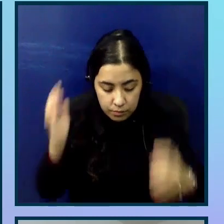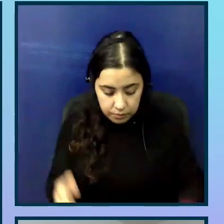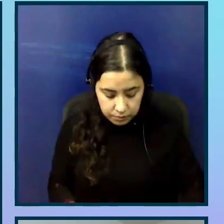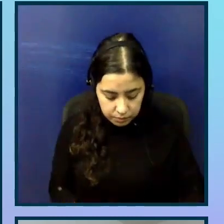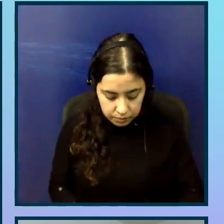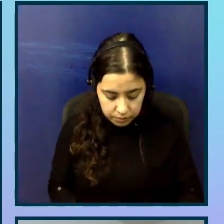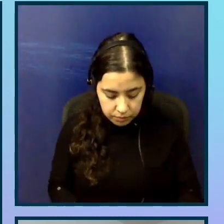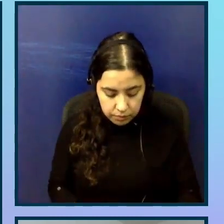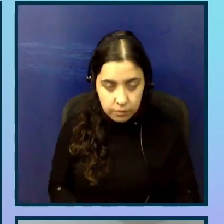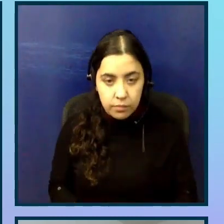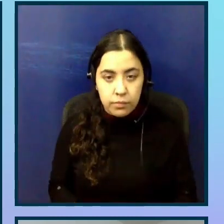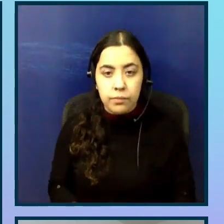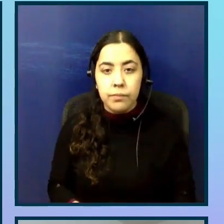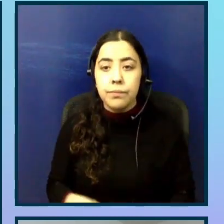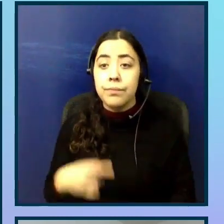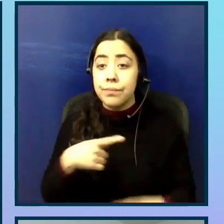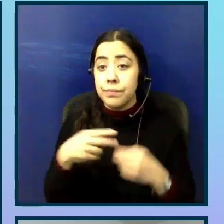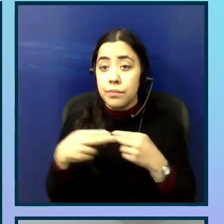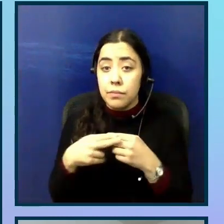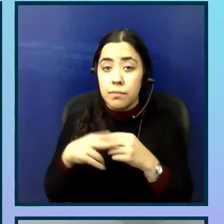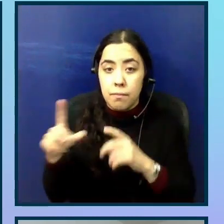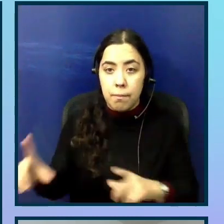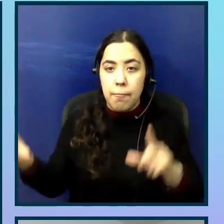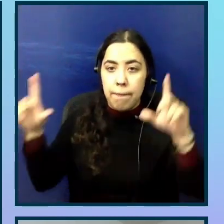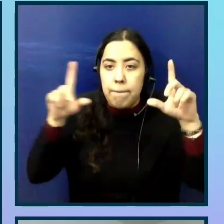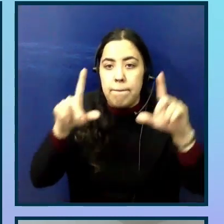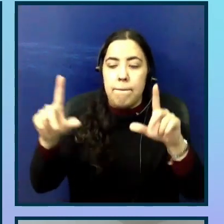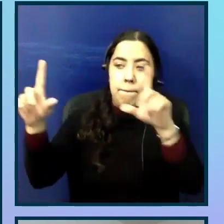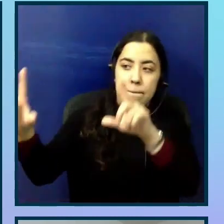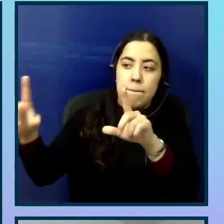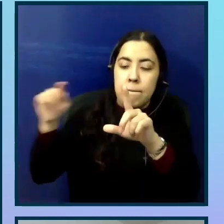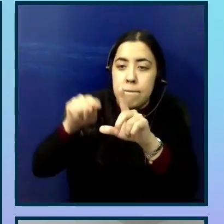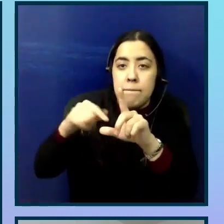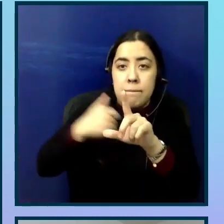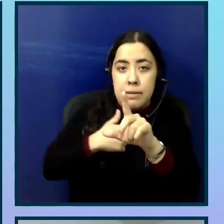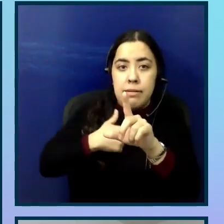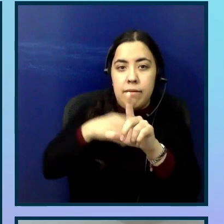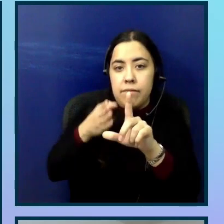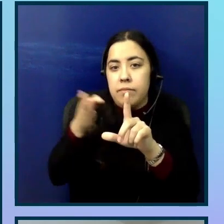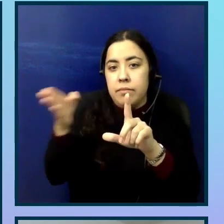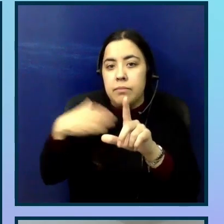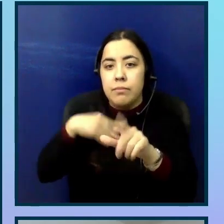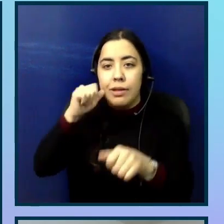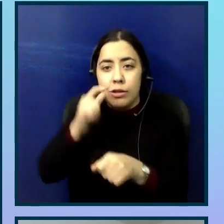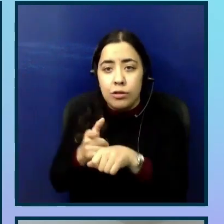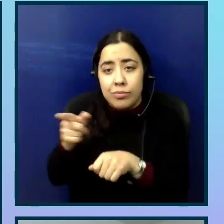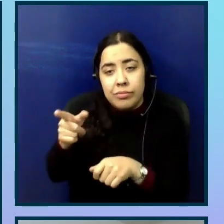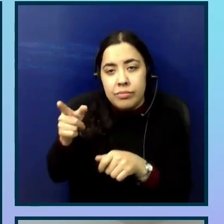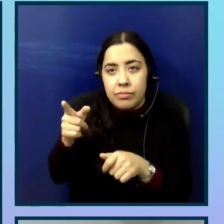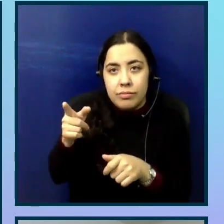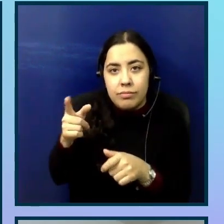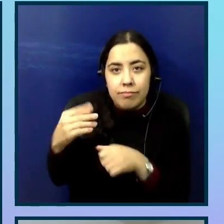On this slide is a picture of myself and my sister who is a large part of why I decided to work at LA-Z